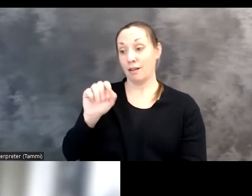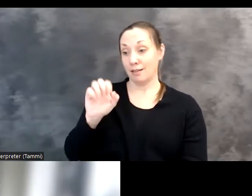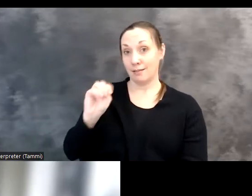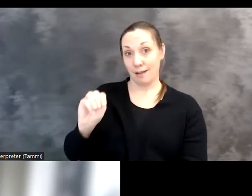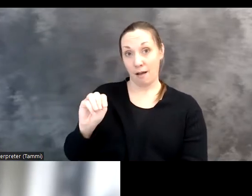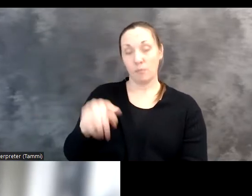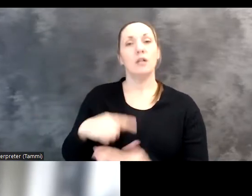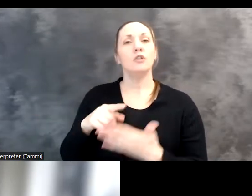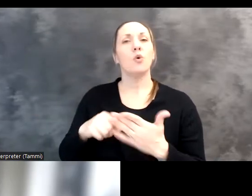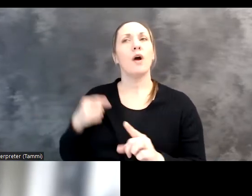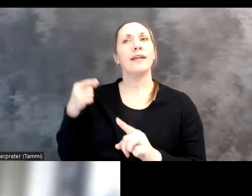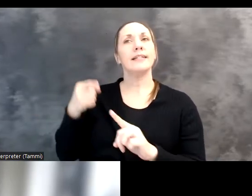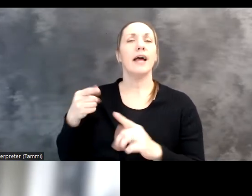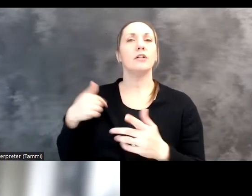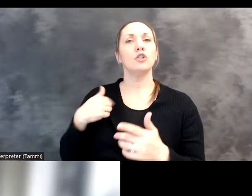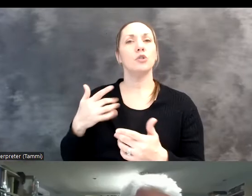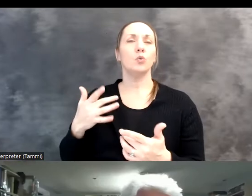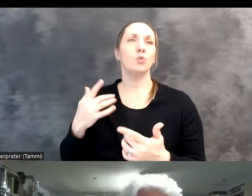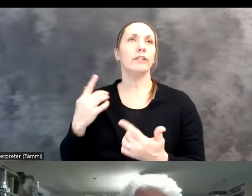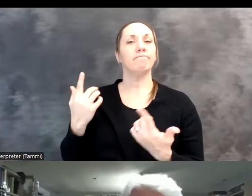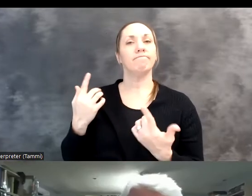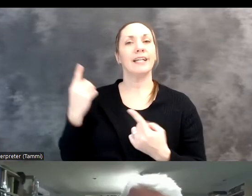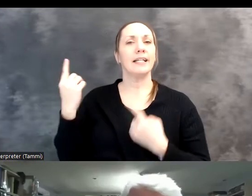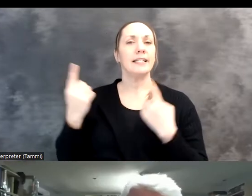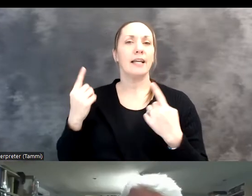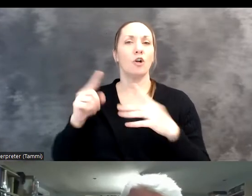to the three of you, and I would like to start with you